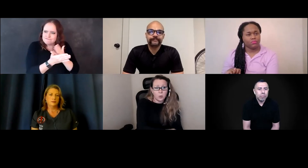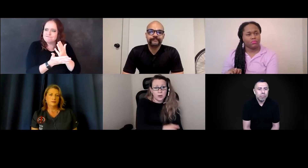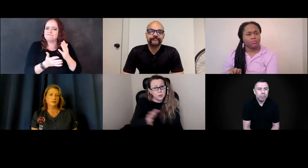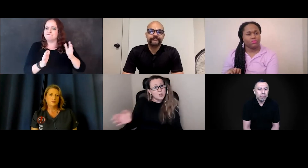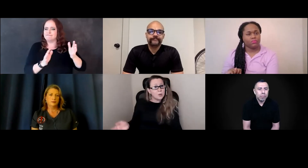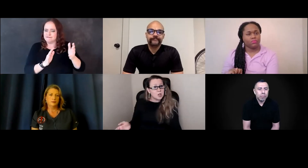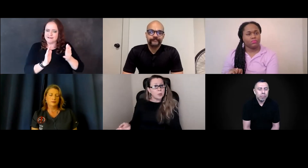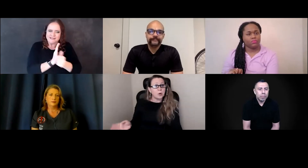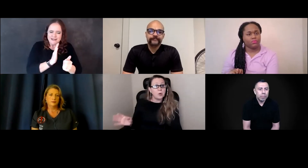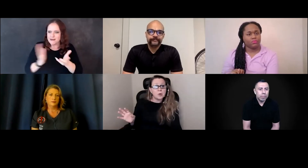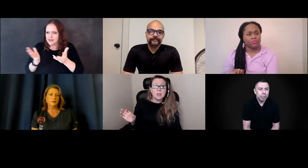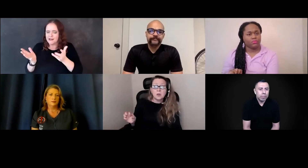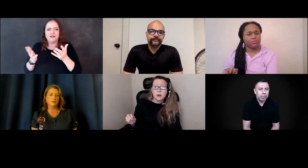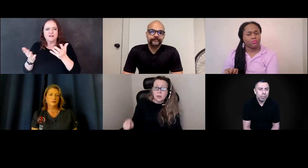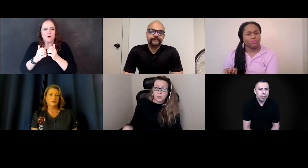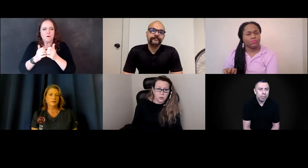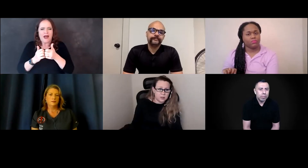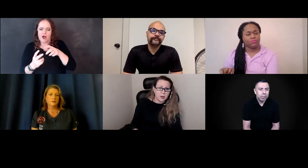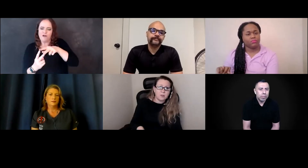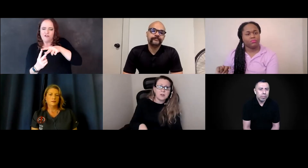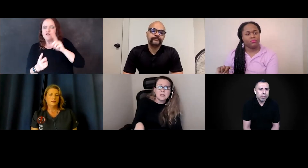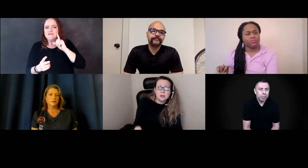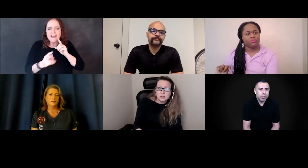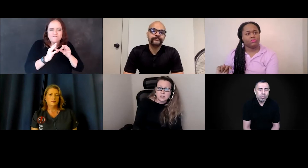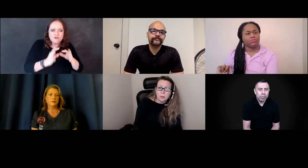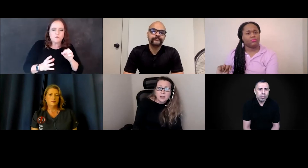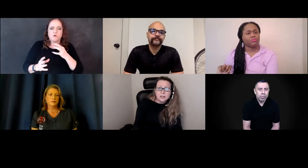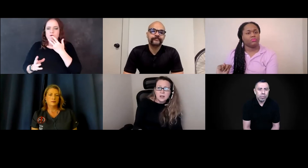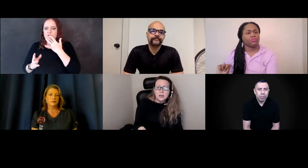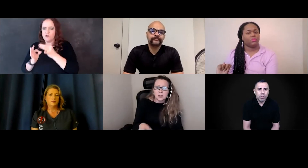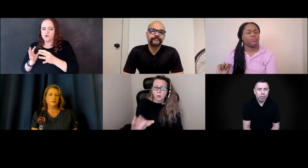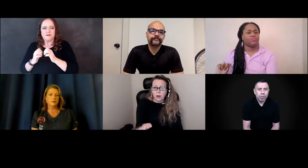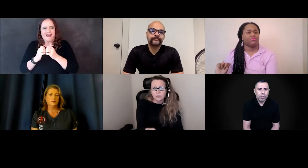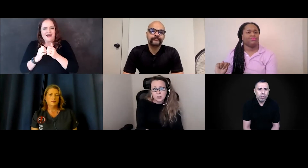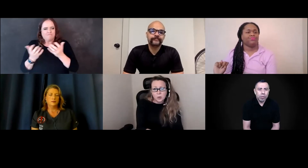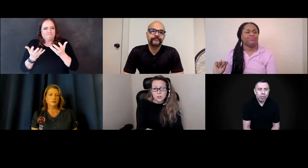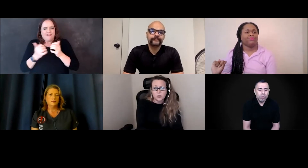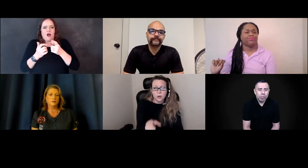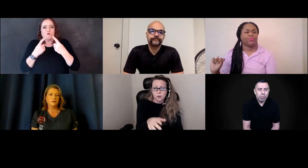We know this other interpreter who knows it incredibly thoroughly. They're very skilled in this space. So there's two questions for you.